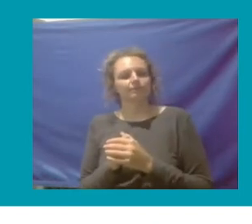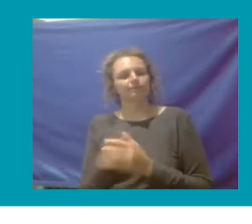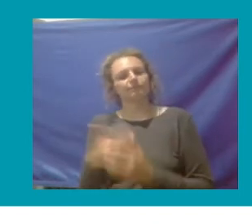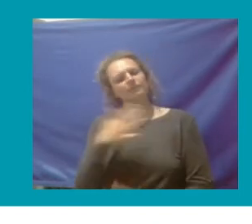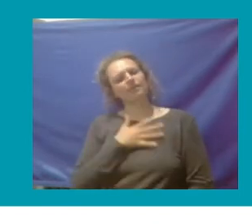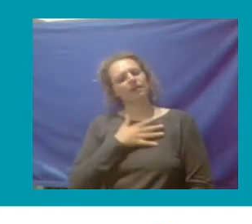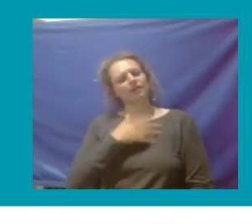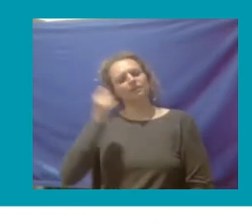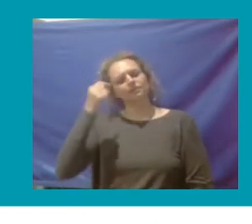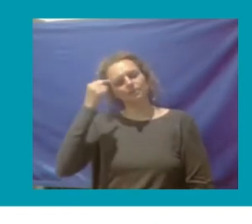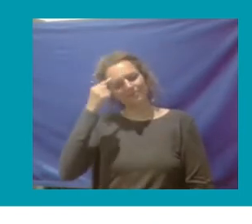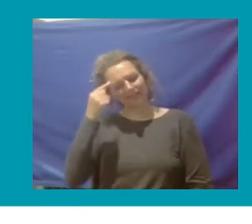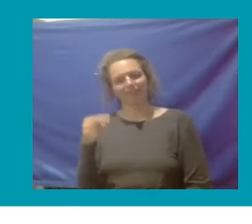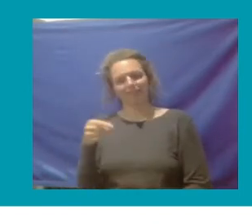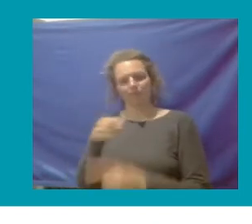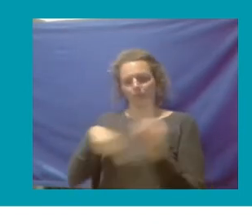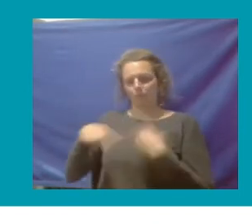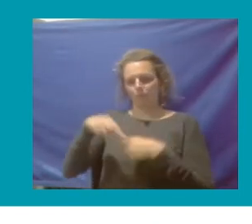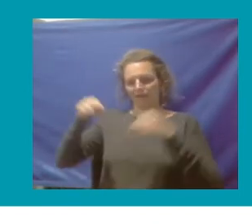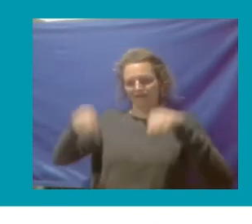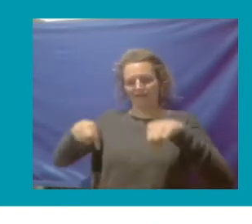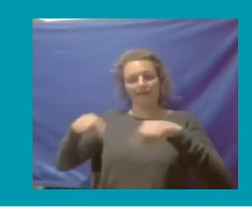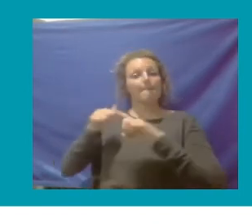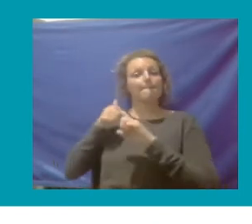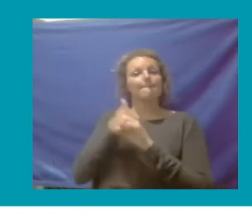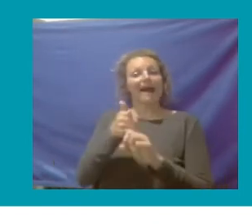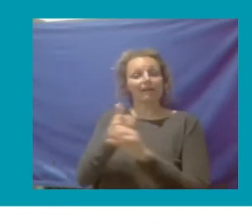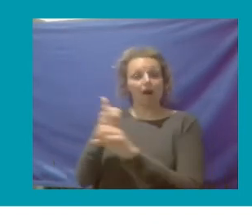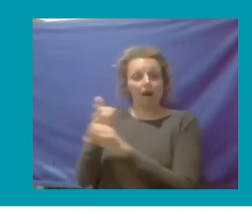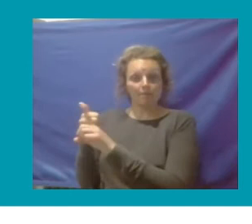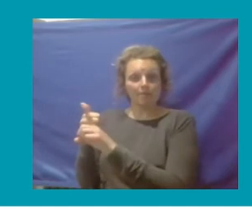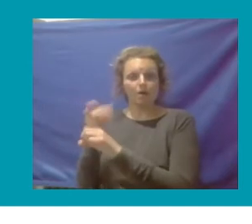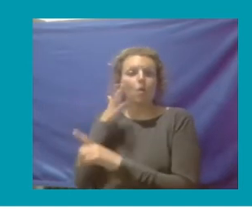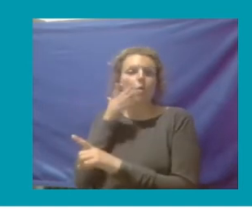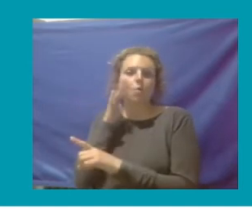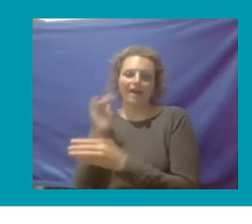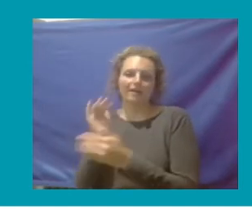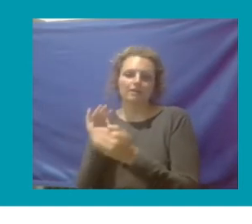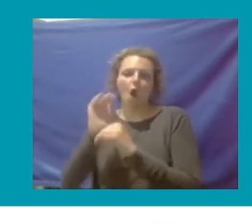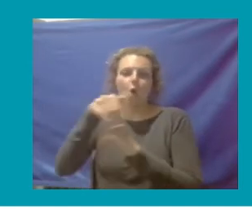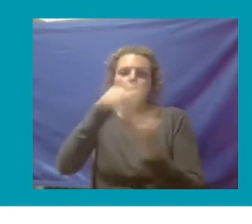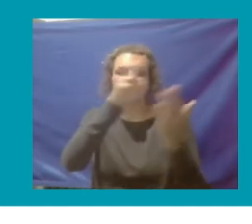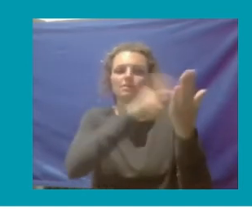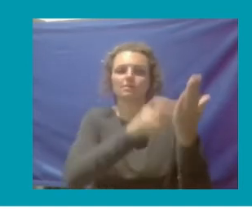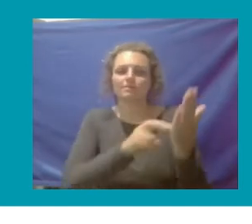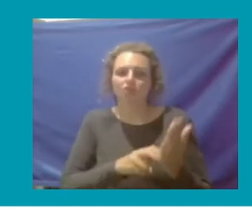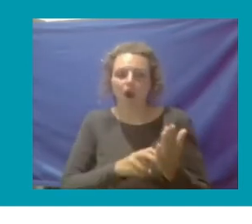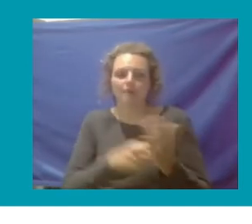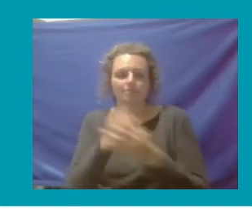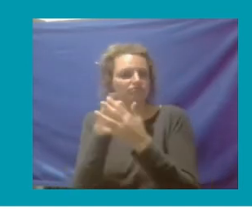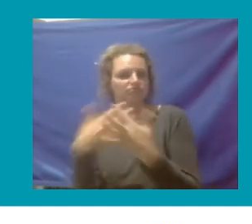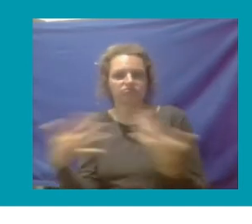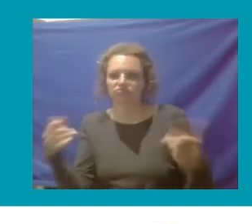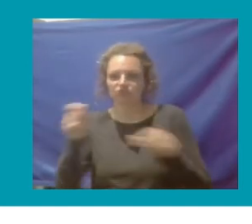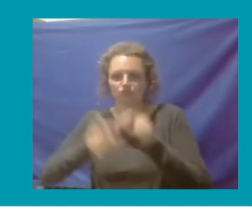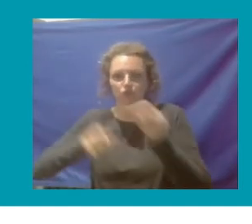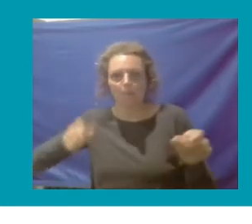you know we are here as backup for oversubscription, ineligible. Candidates who can't get any support anywhere else.